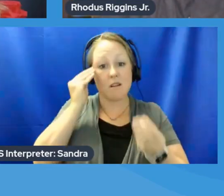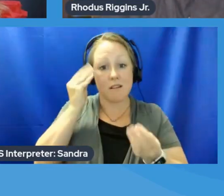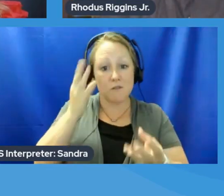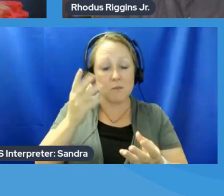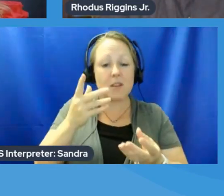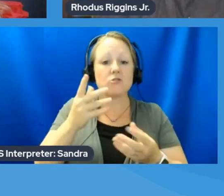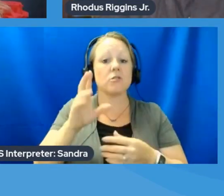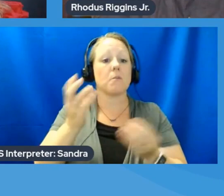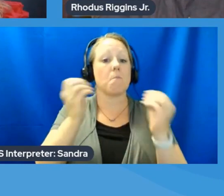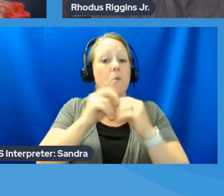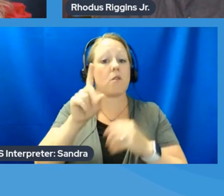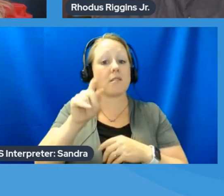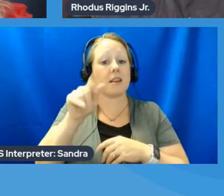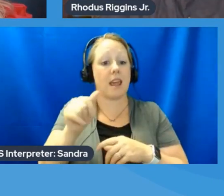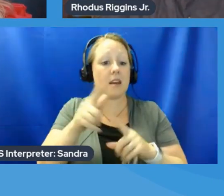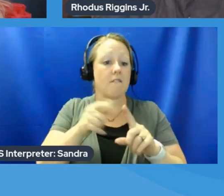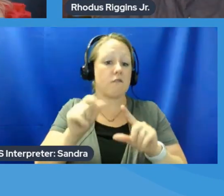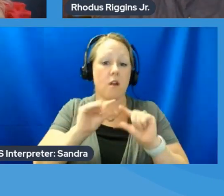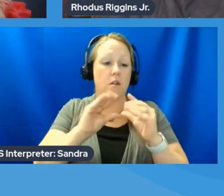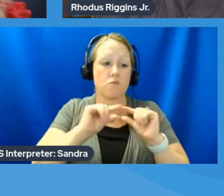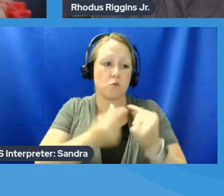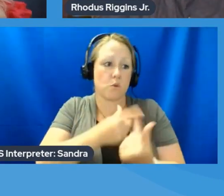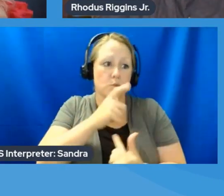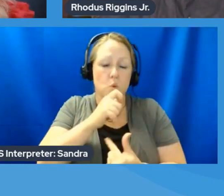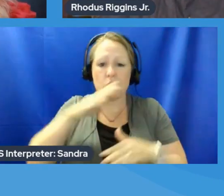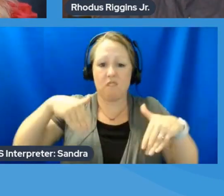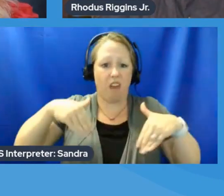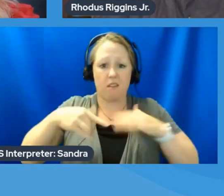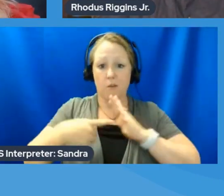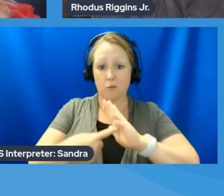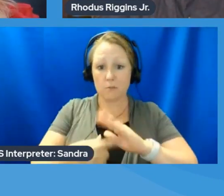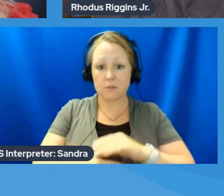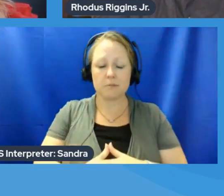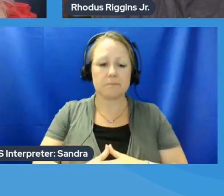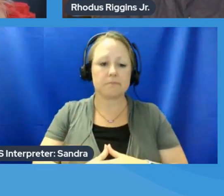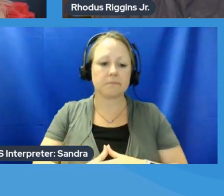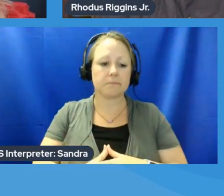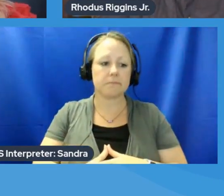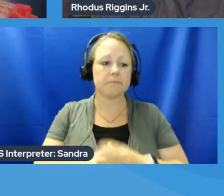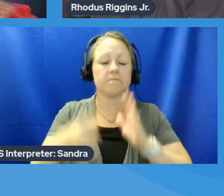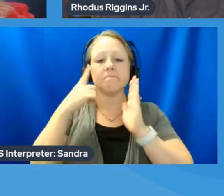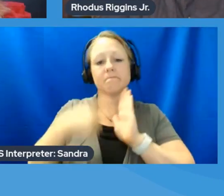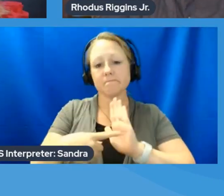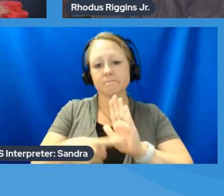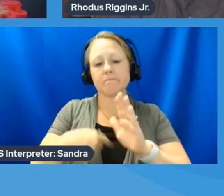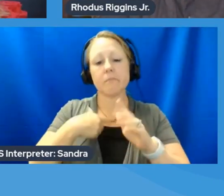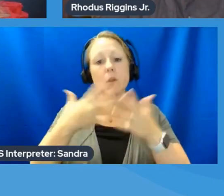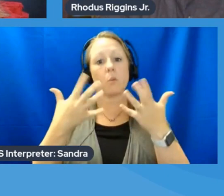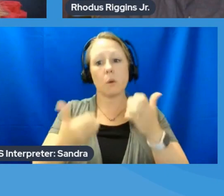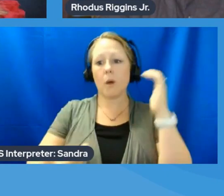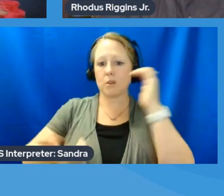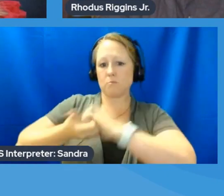So for example, we're looking at strategies for partnering with trusted leaders and influencers